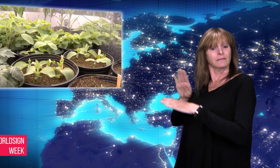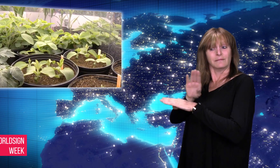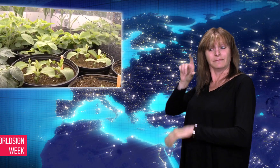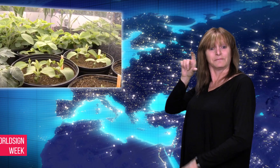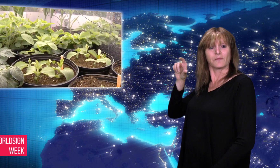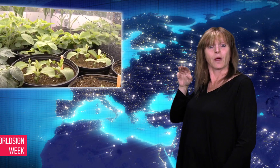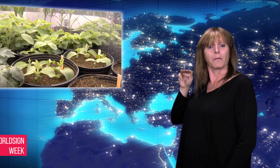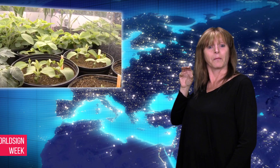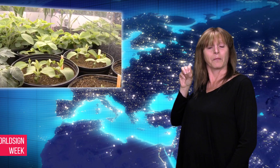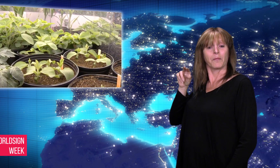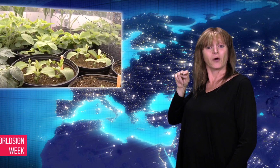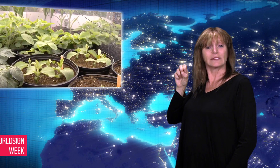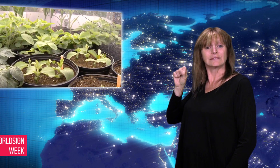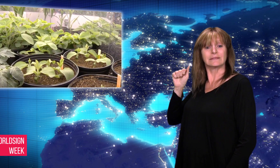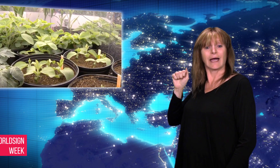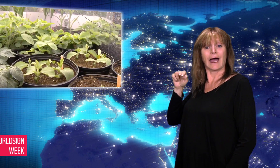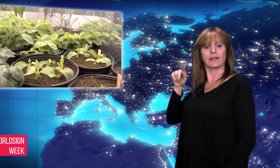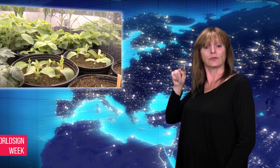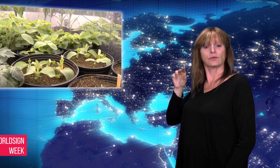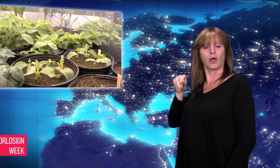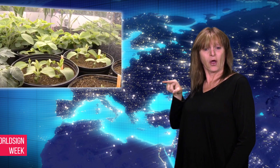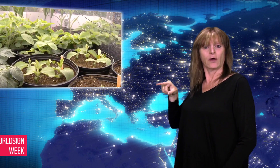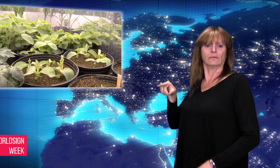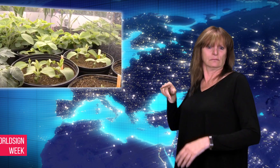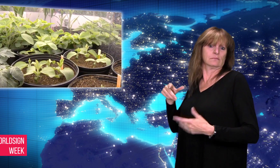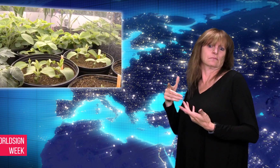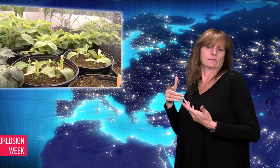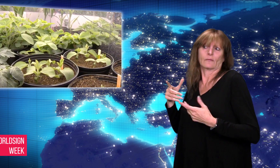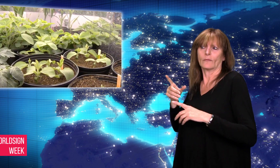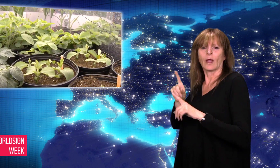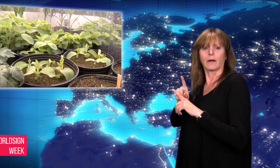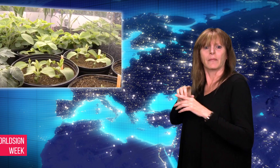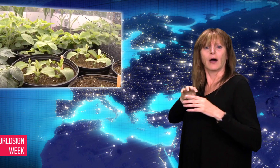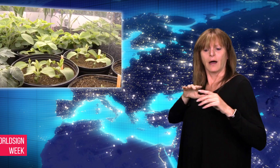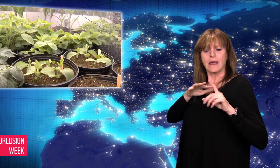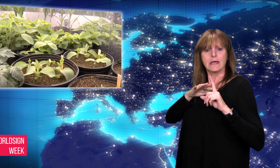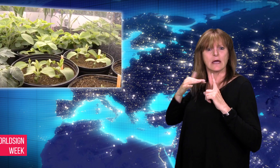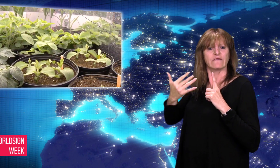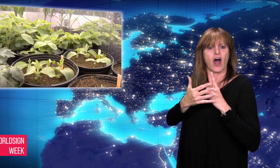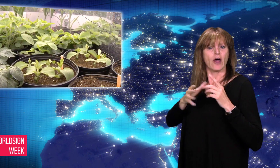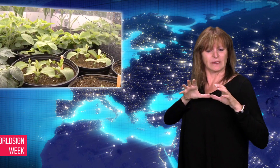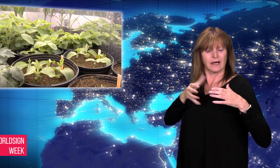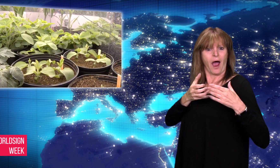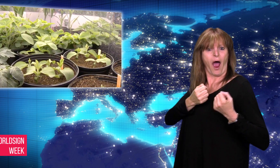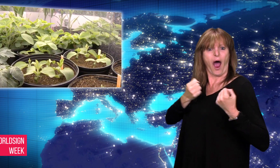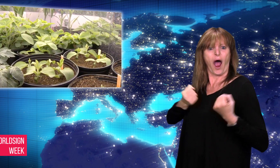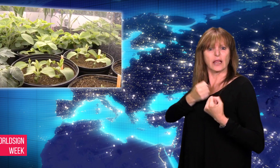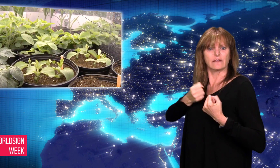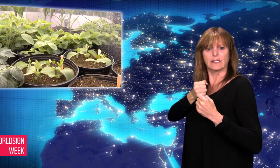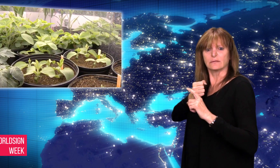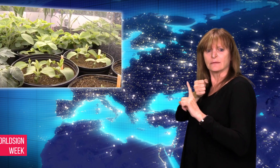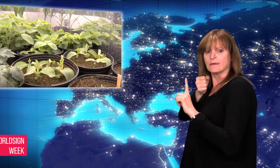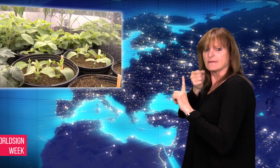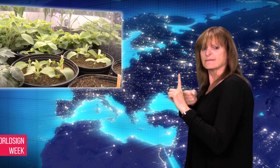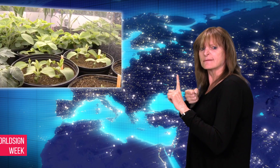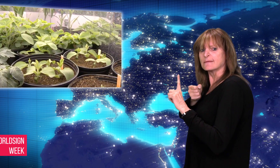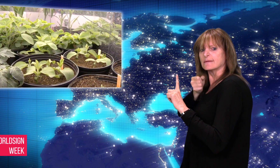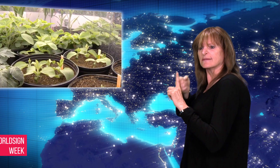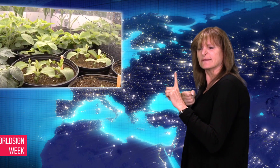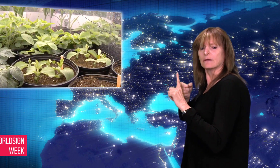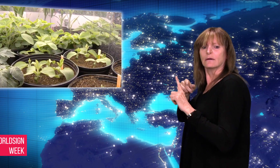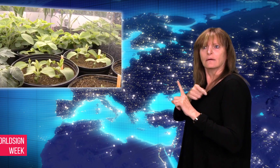Monsanto has long been a target by